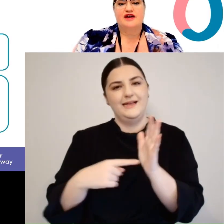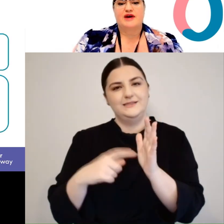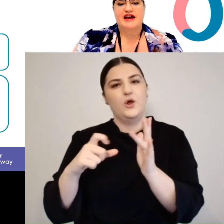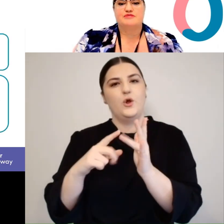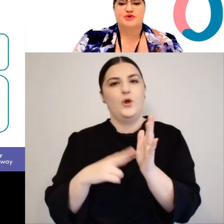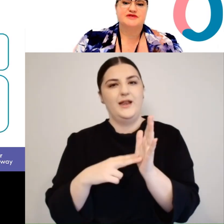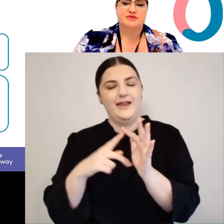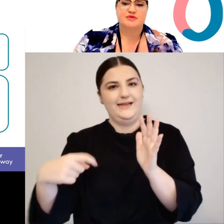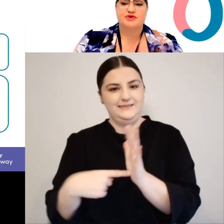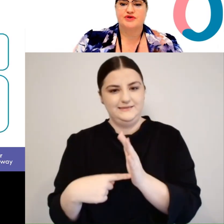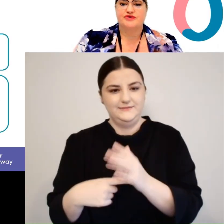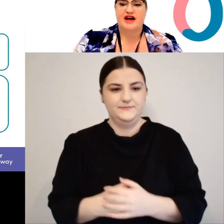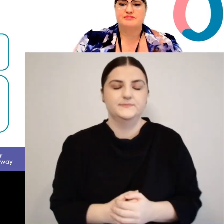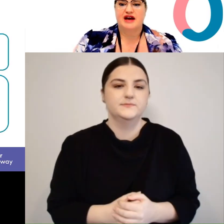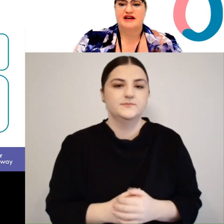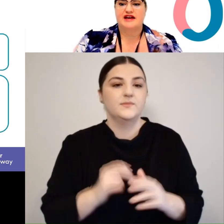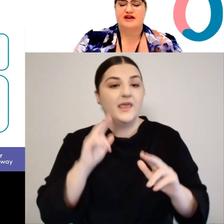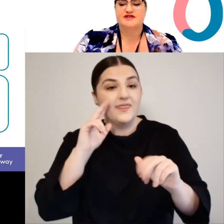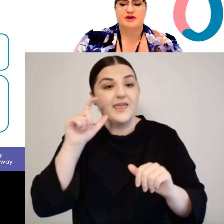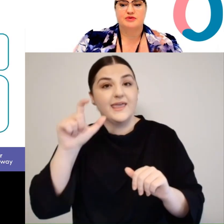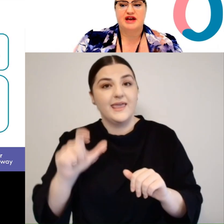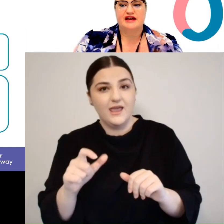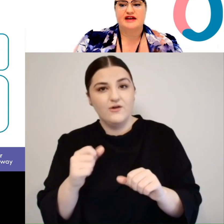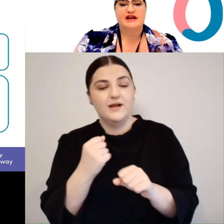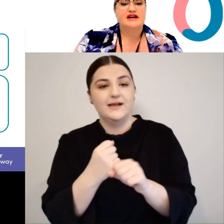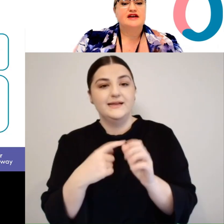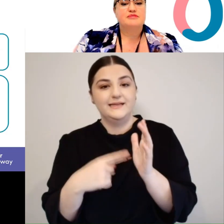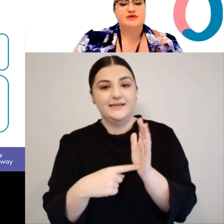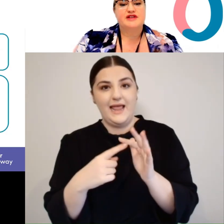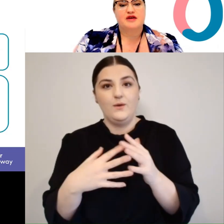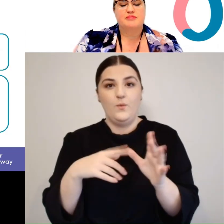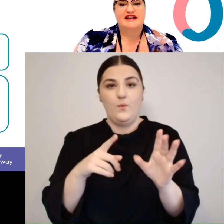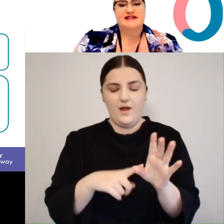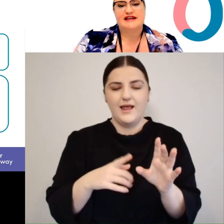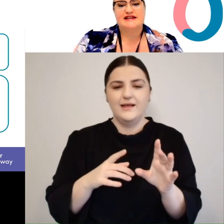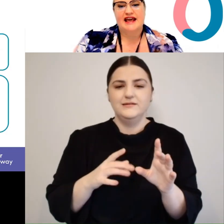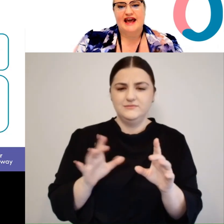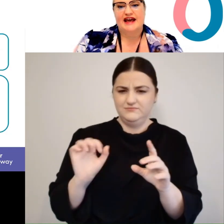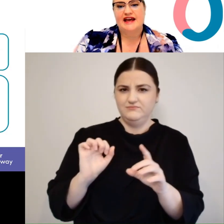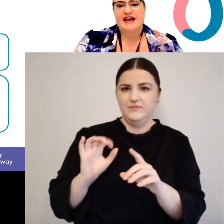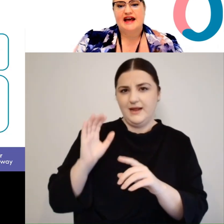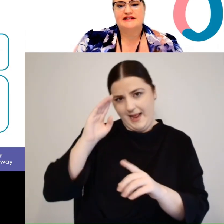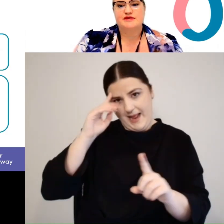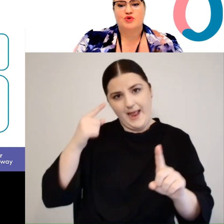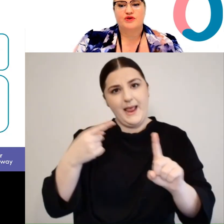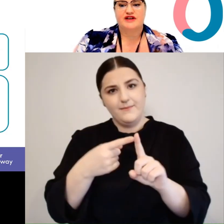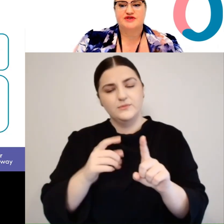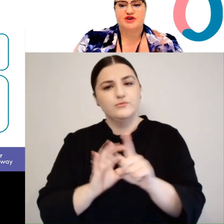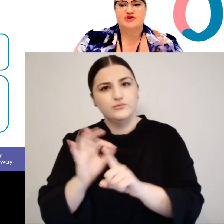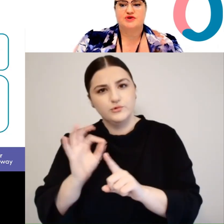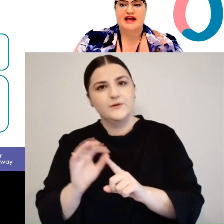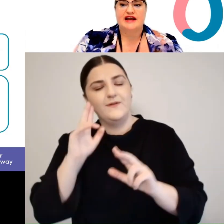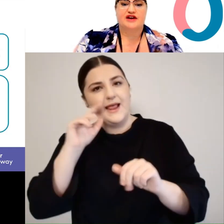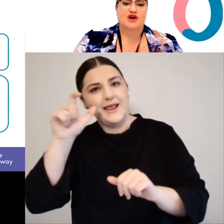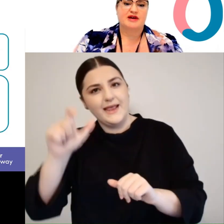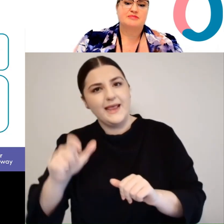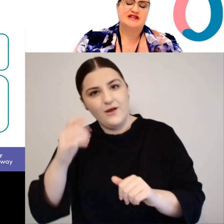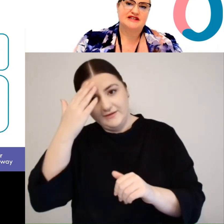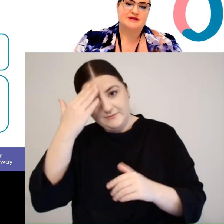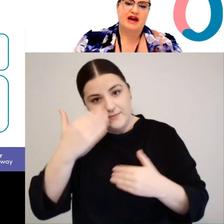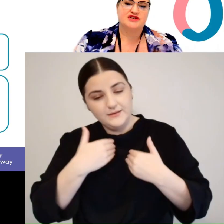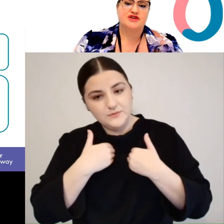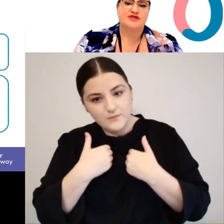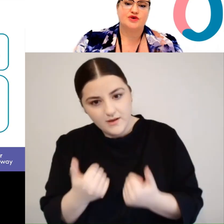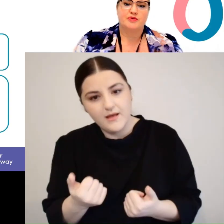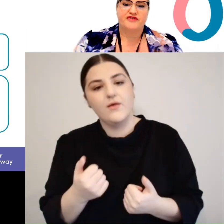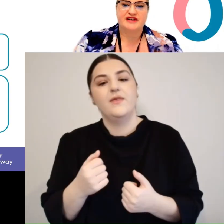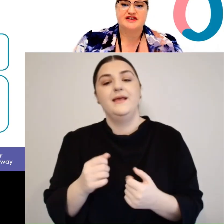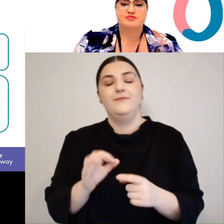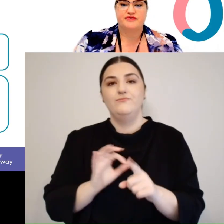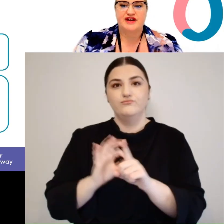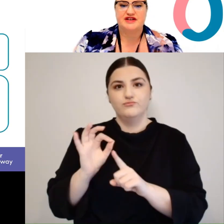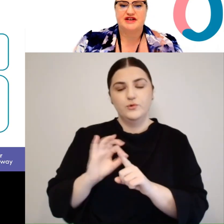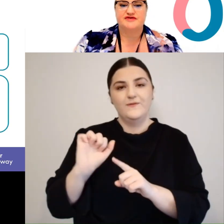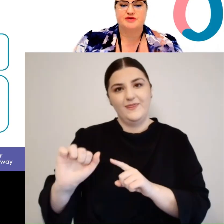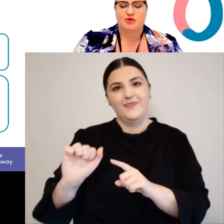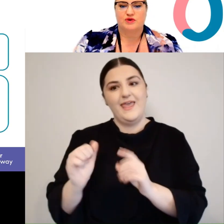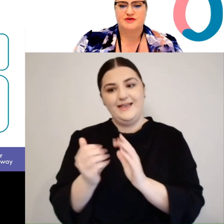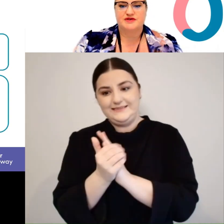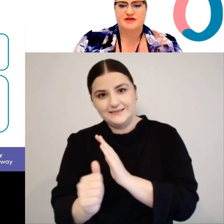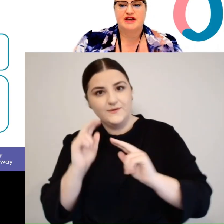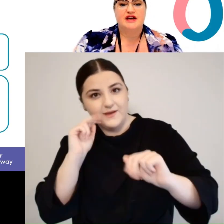Carer Gateway aims to improve unpaid carers' well-being, build their capacity to care, and support their social and economic participation through effective preventative supports.